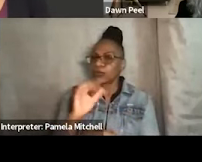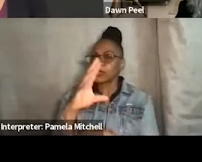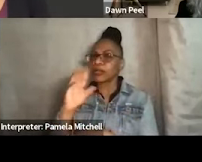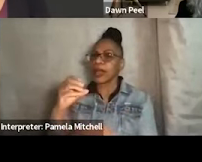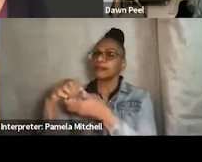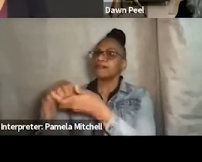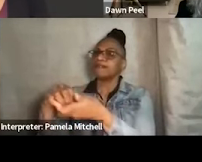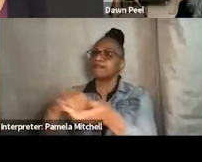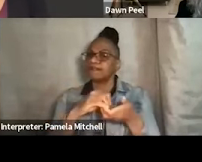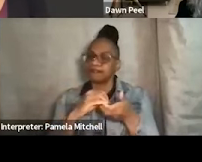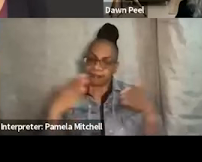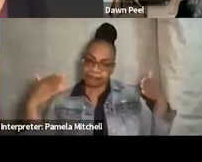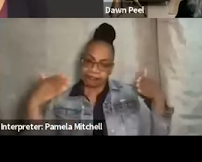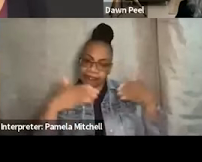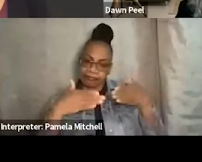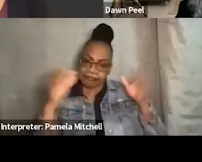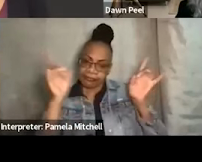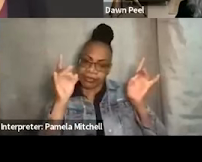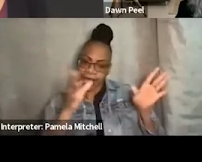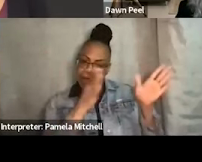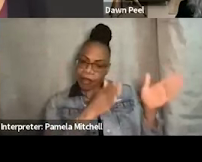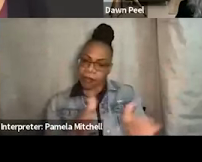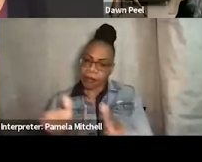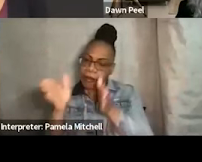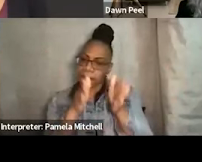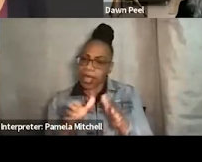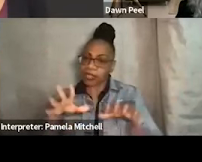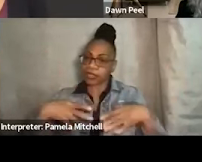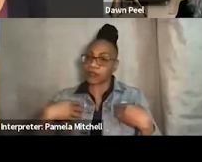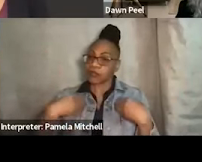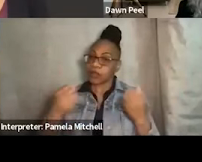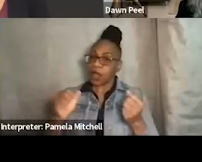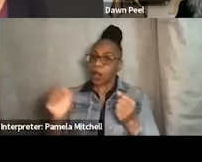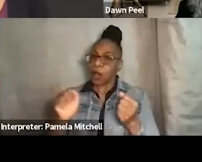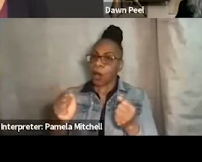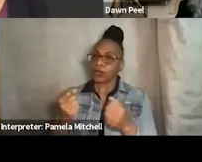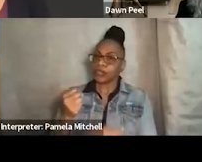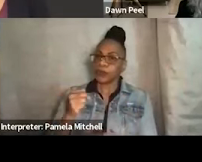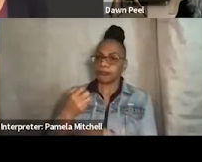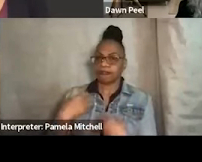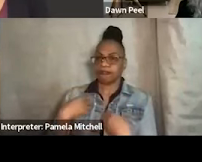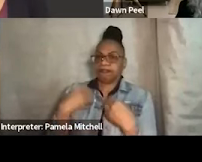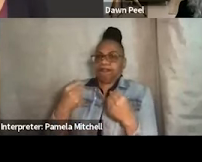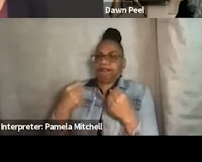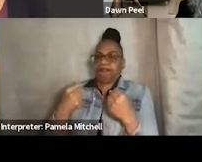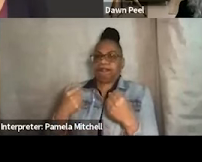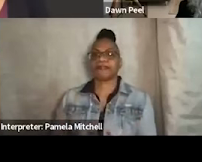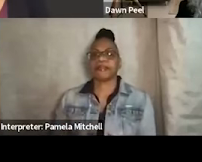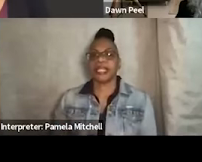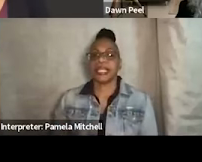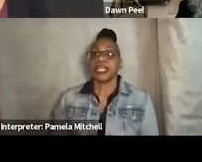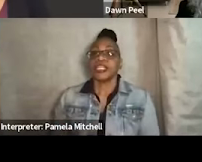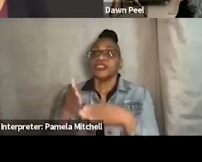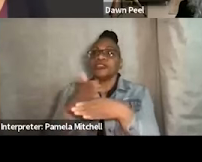focused on disaster preparedness, recovery, and resilience. And I'm just gonna share some observations